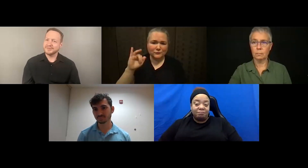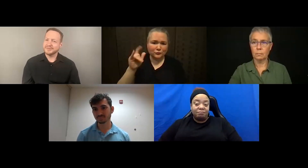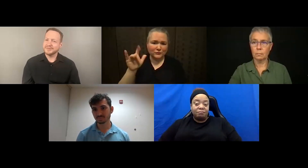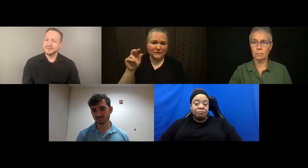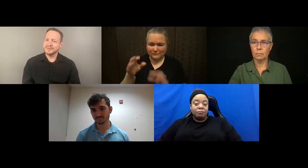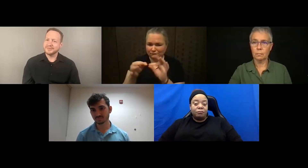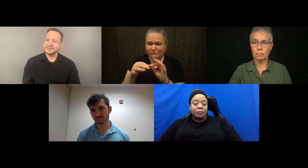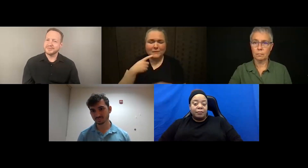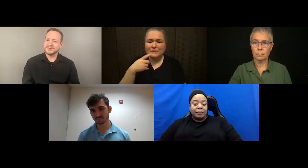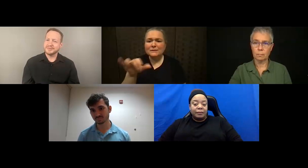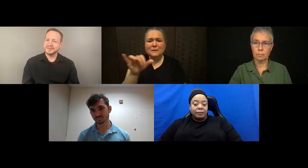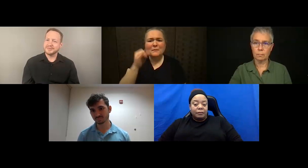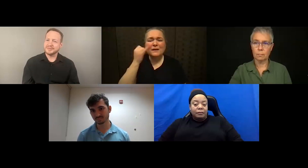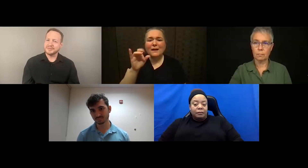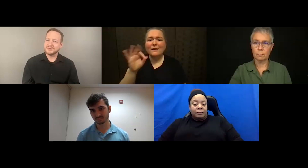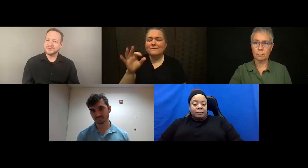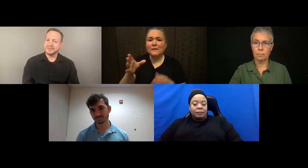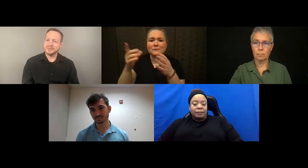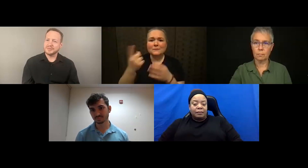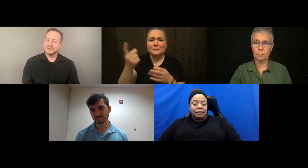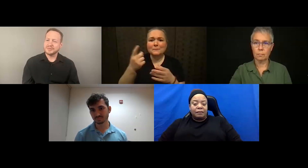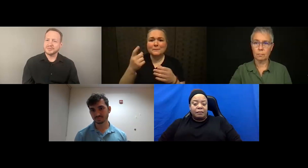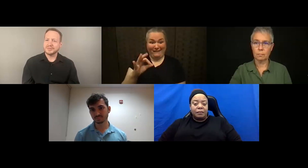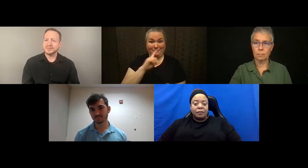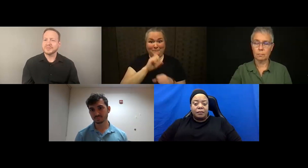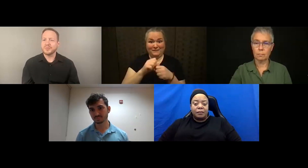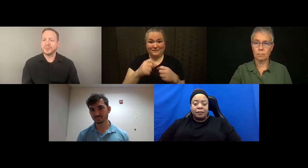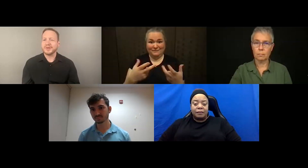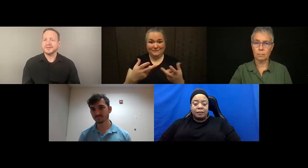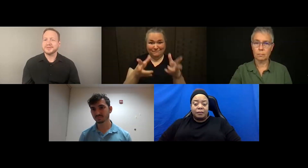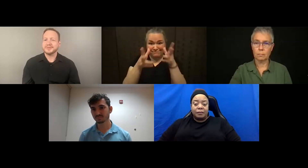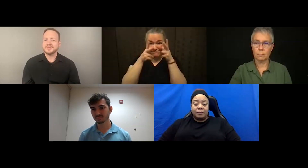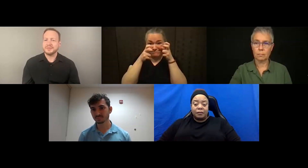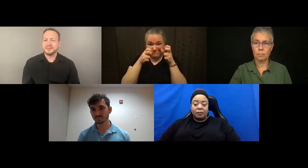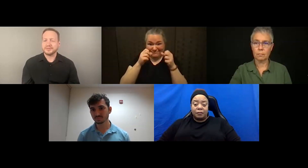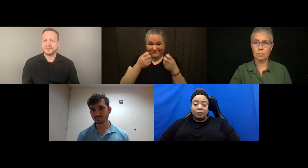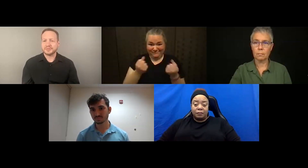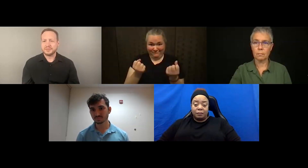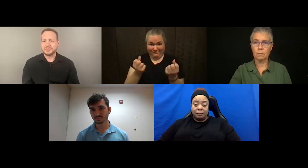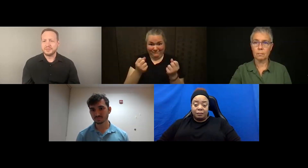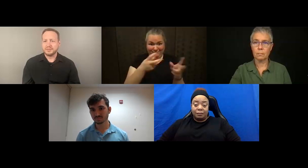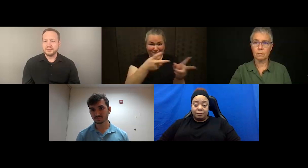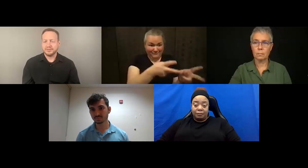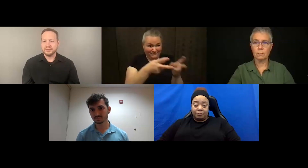Jillian: Yes, if they're able to record the sign language,